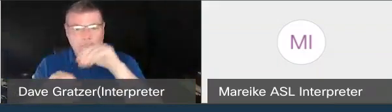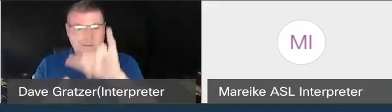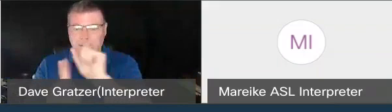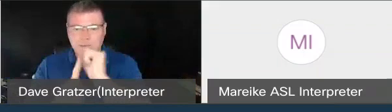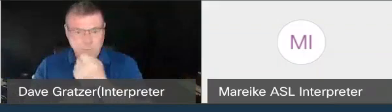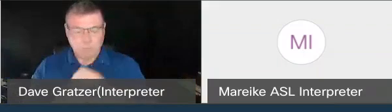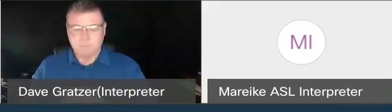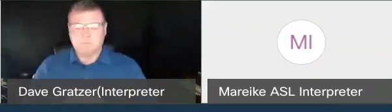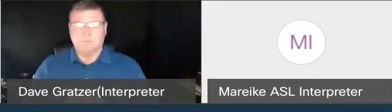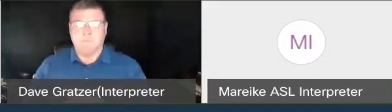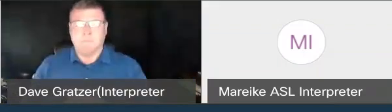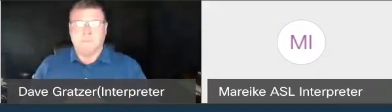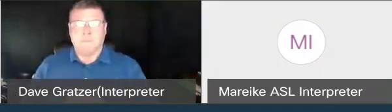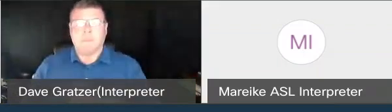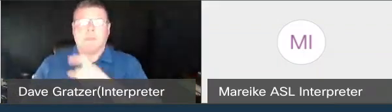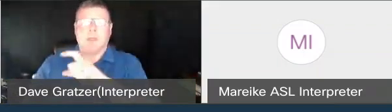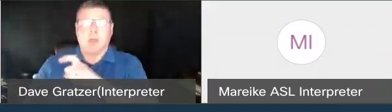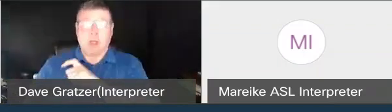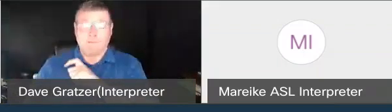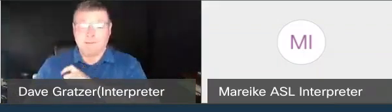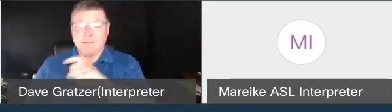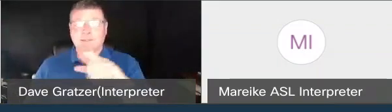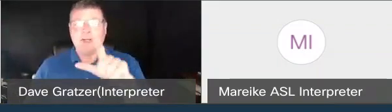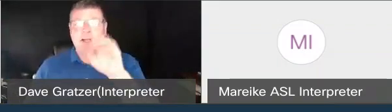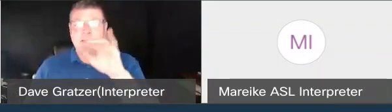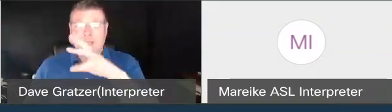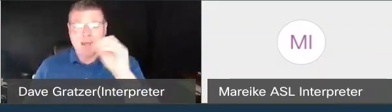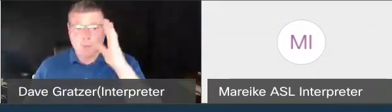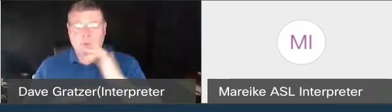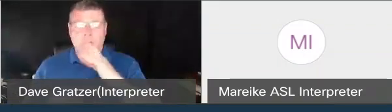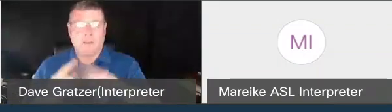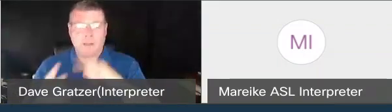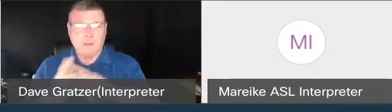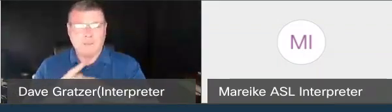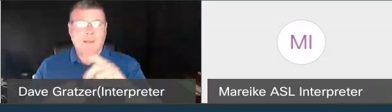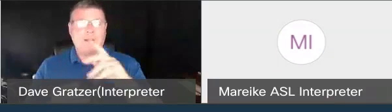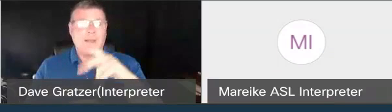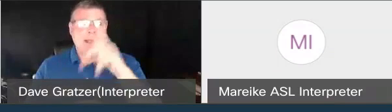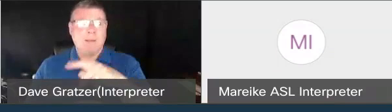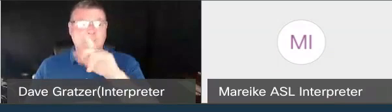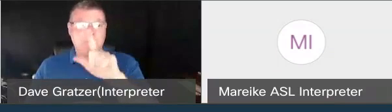And so, uh, Officer Liening, John is gonna discuss a program called PLEADS that we actually, uh, developed collaboratively.